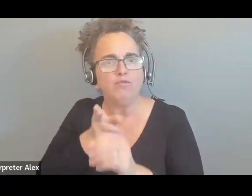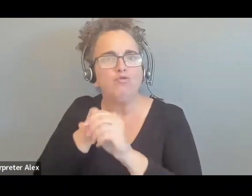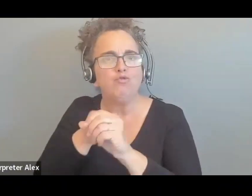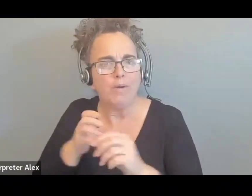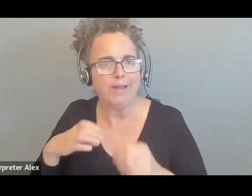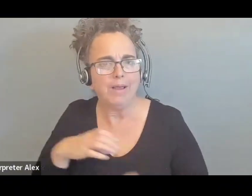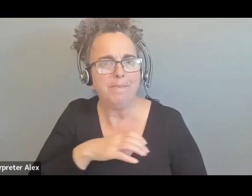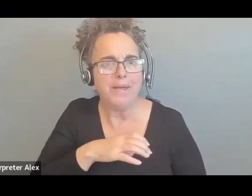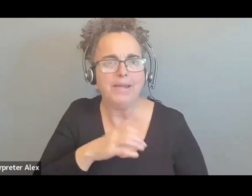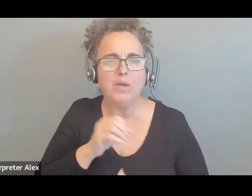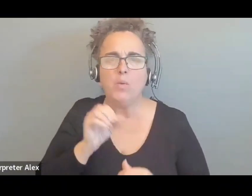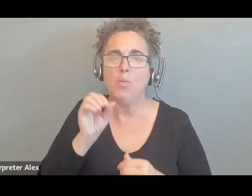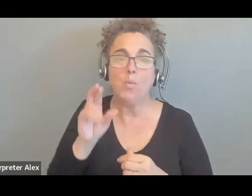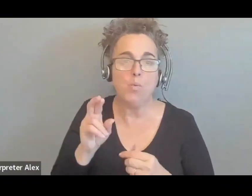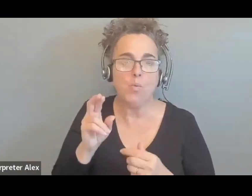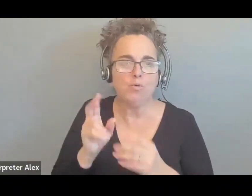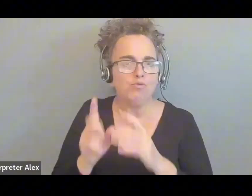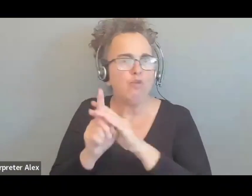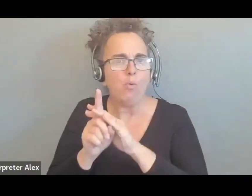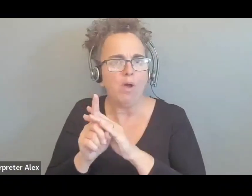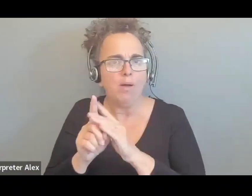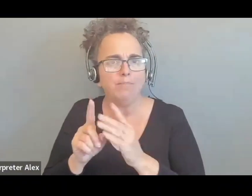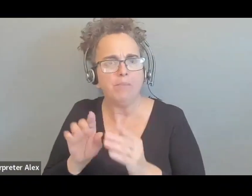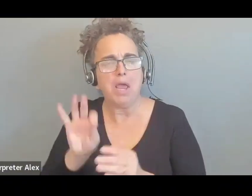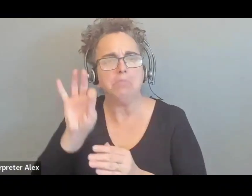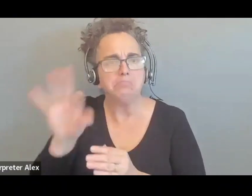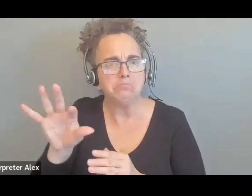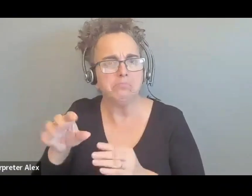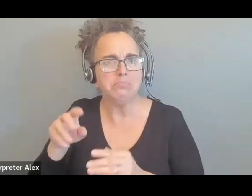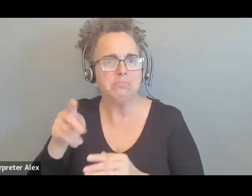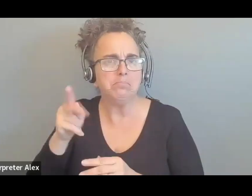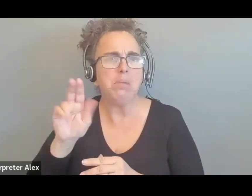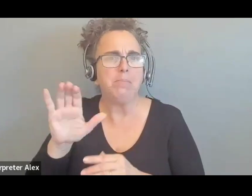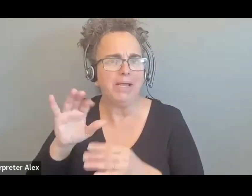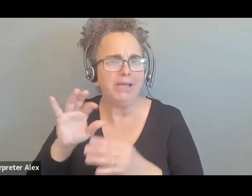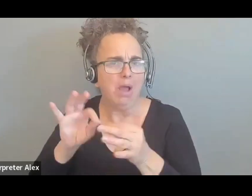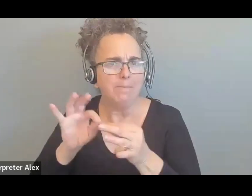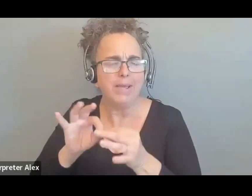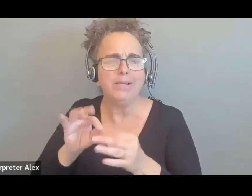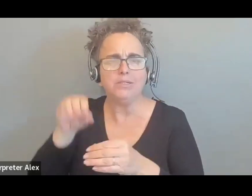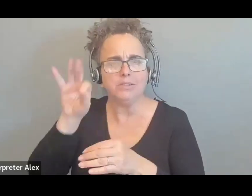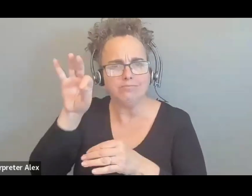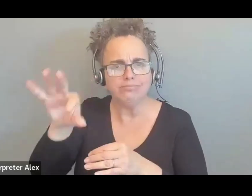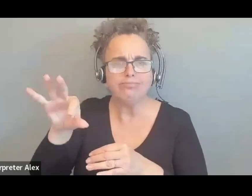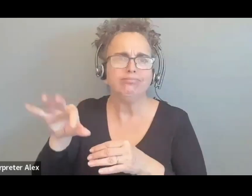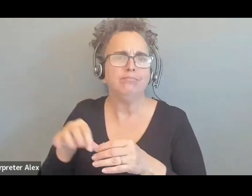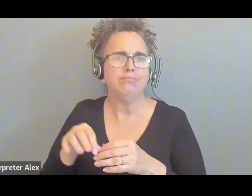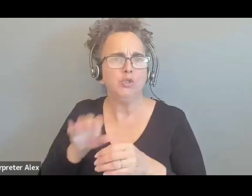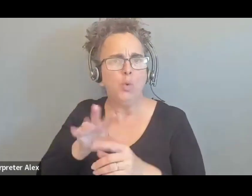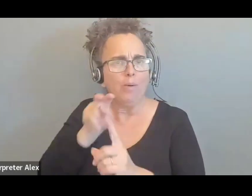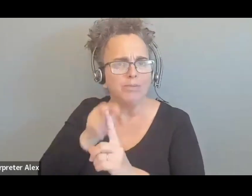or by showing up to provide public comment on and your perspective and what you know that you need